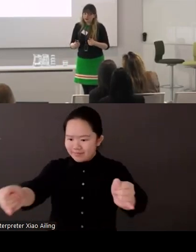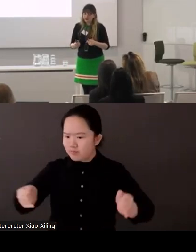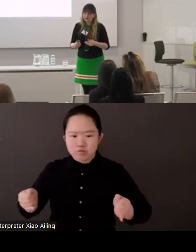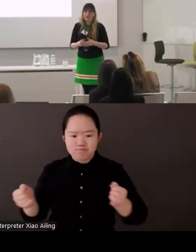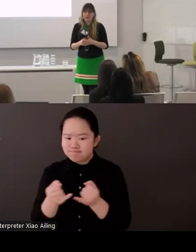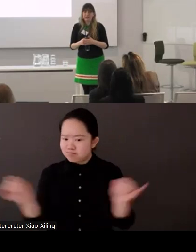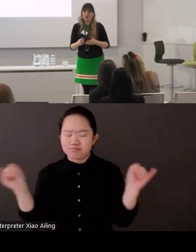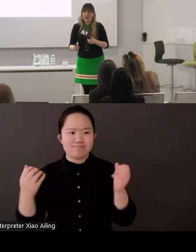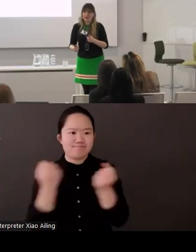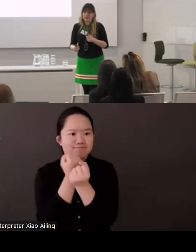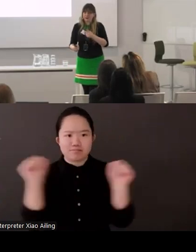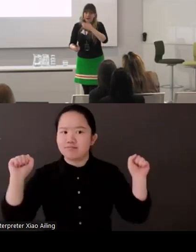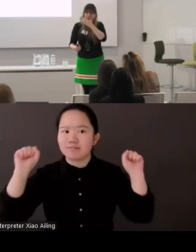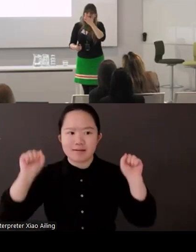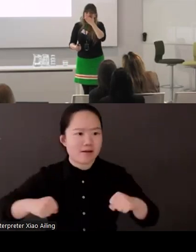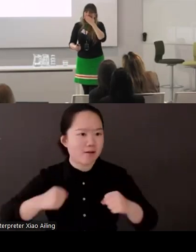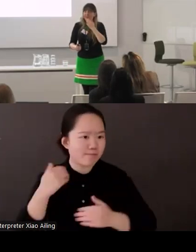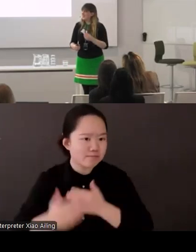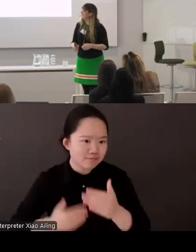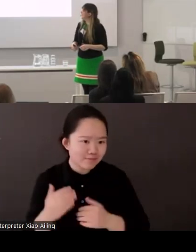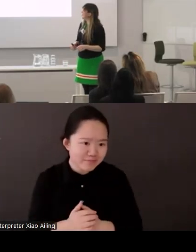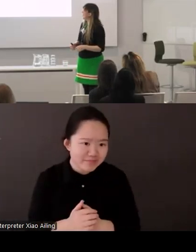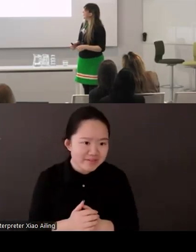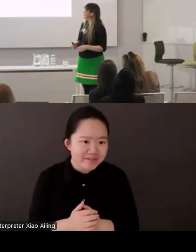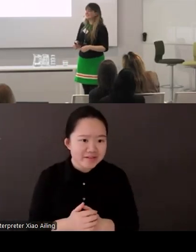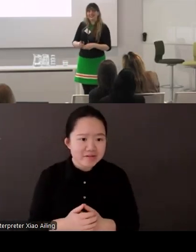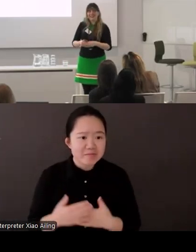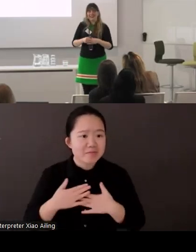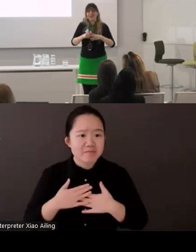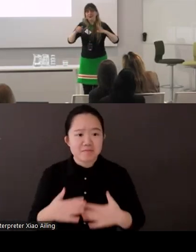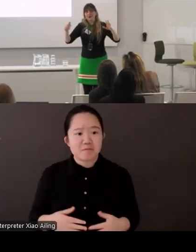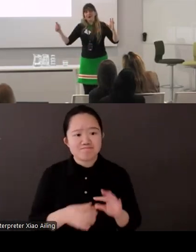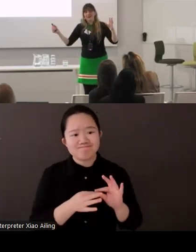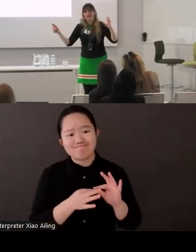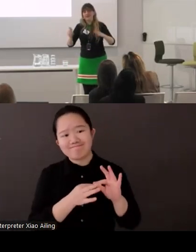My body is wild. So I felt like throughout this